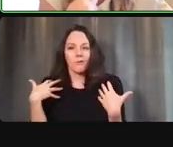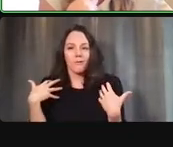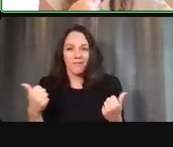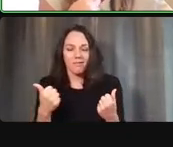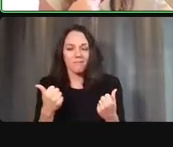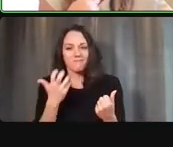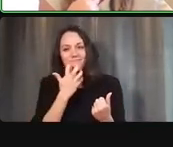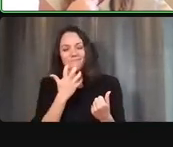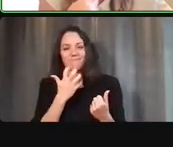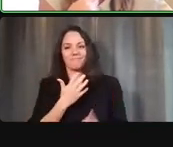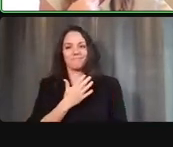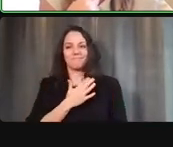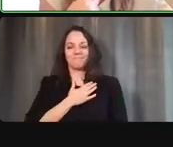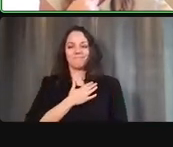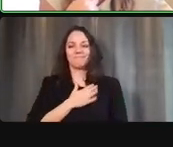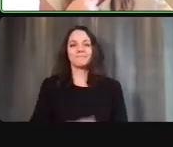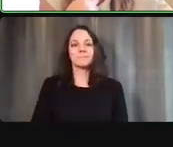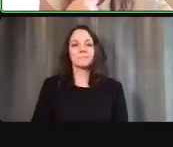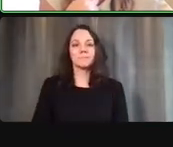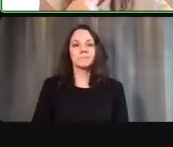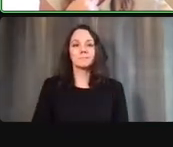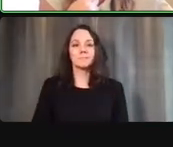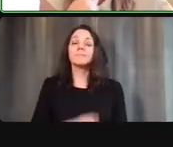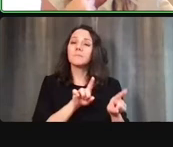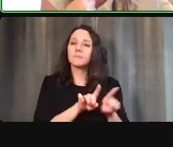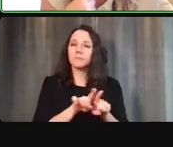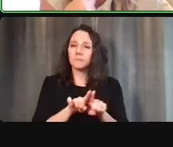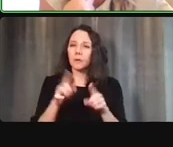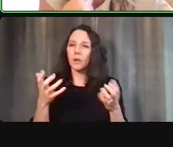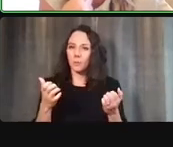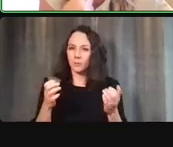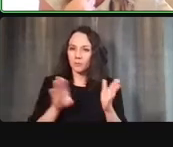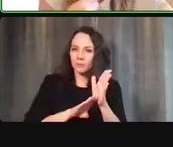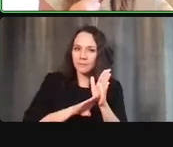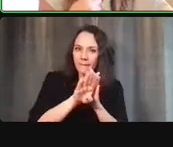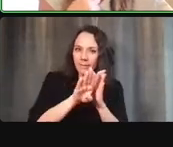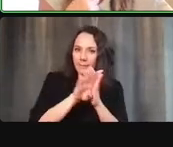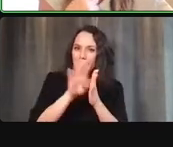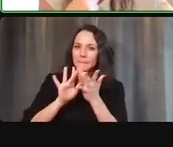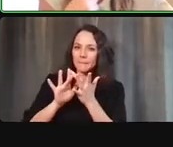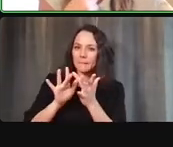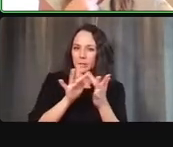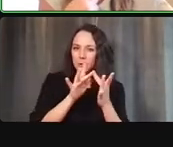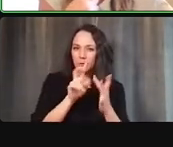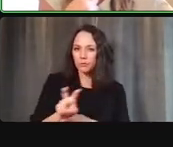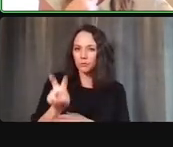Maybe that is a way for people to experience it differently.